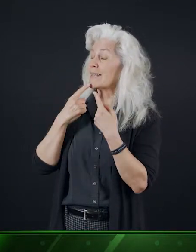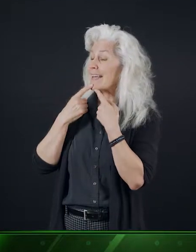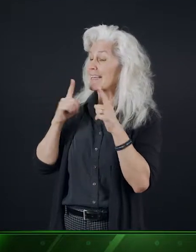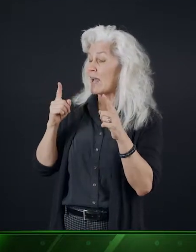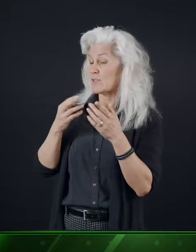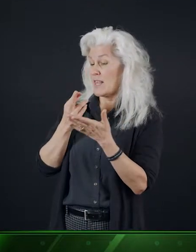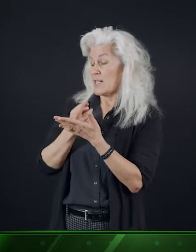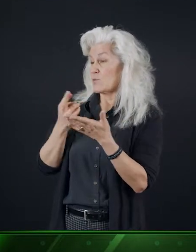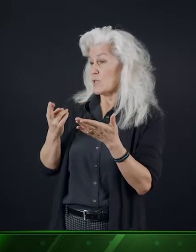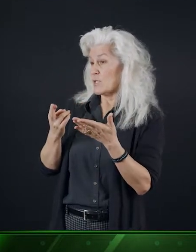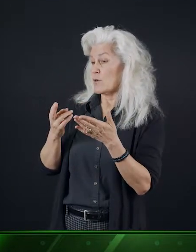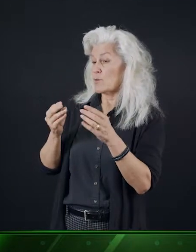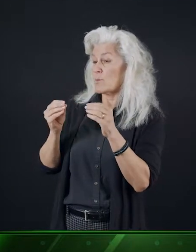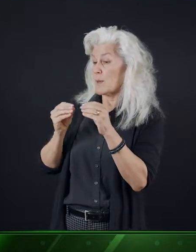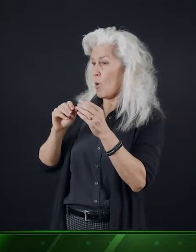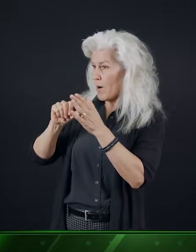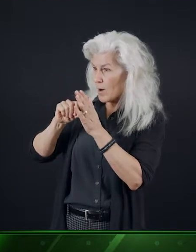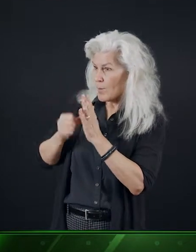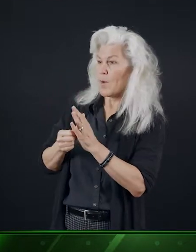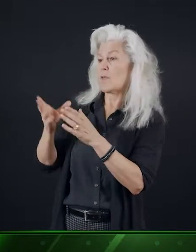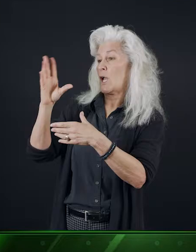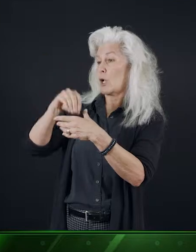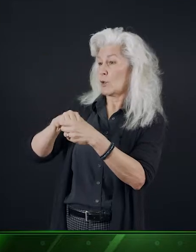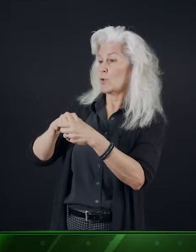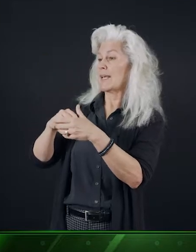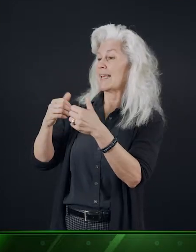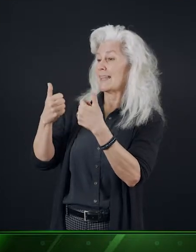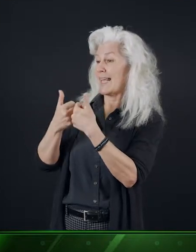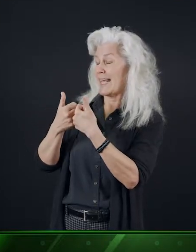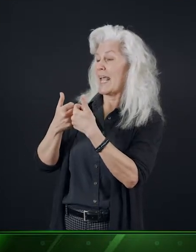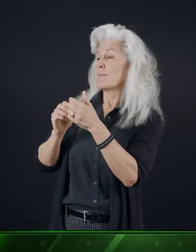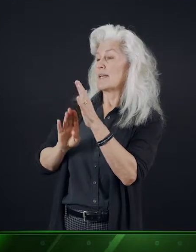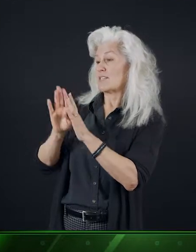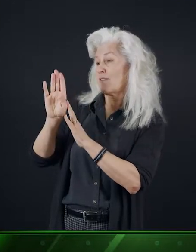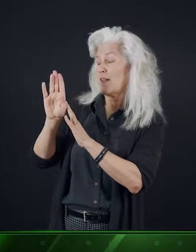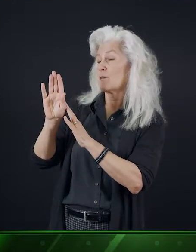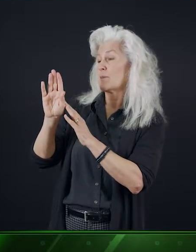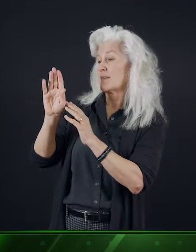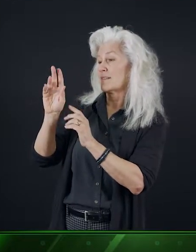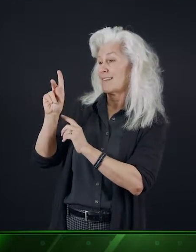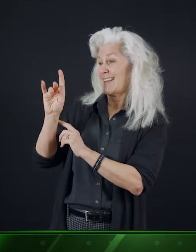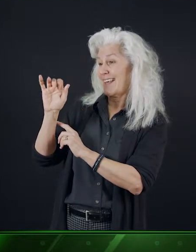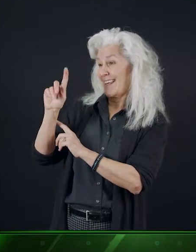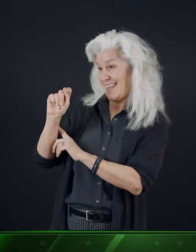will be more prominently included in the Gaming Development Kit, which is now consolidated into a single place.